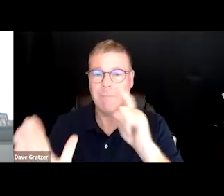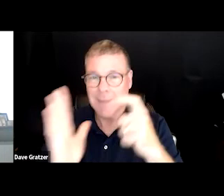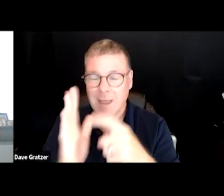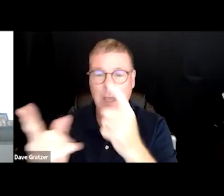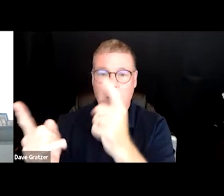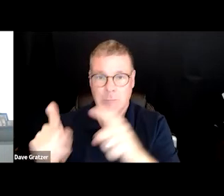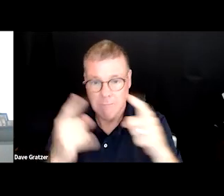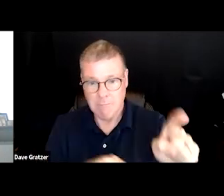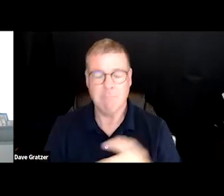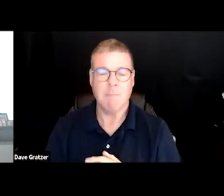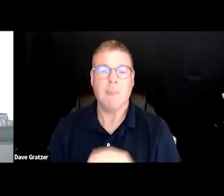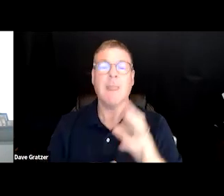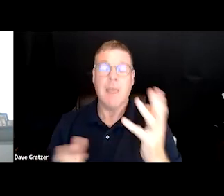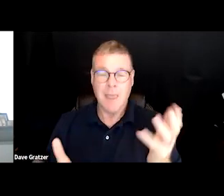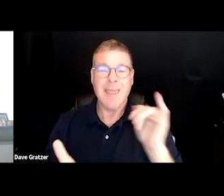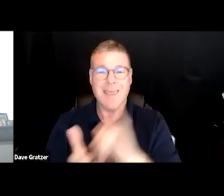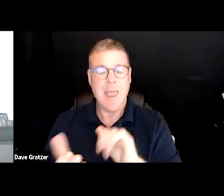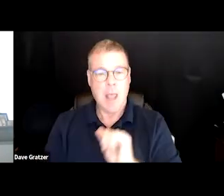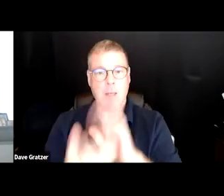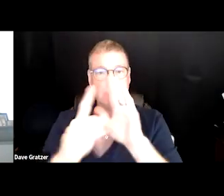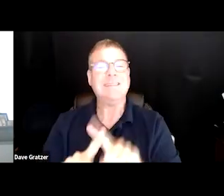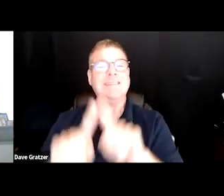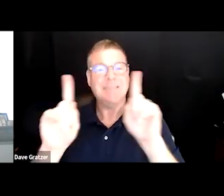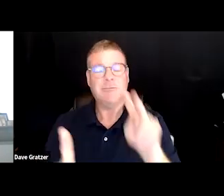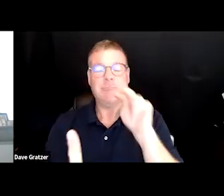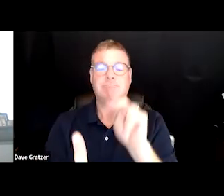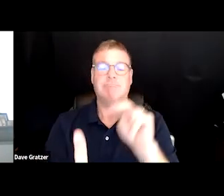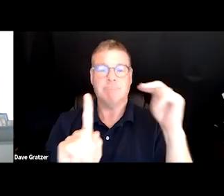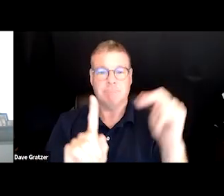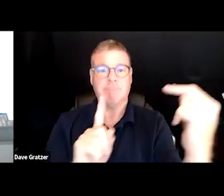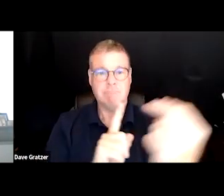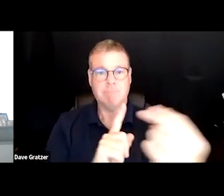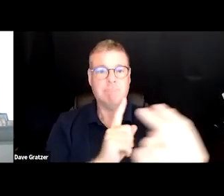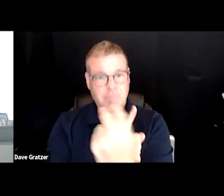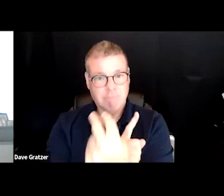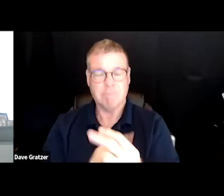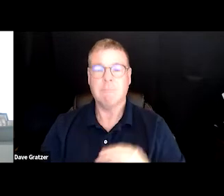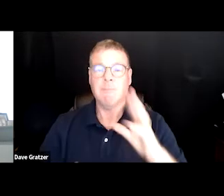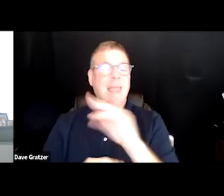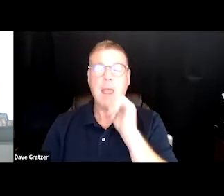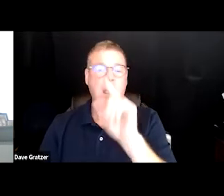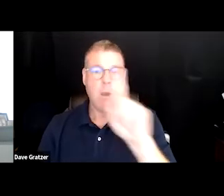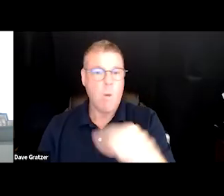so that we can, again, approach from a more global perspective and not just solely through the lens of the jail.